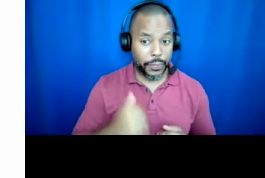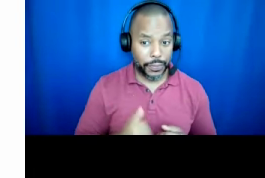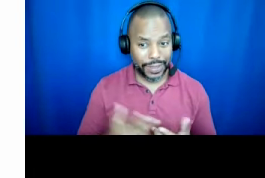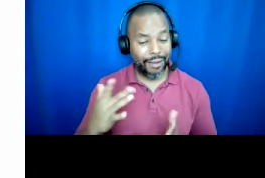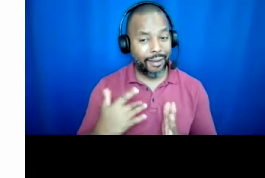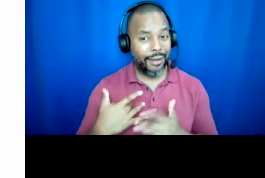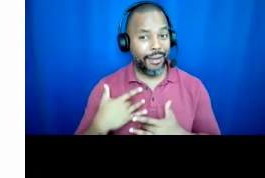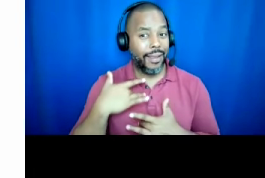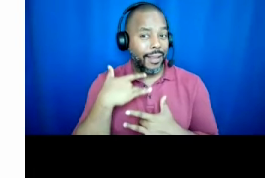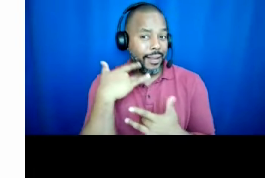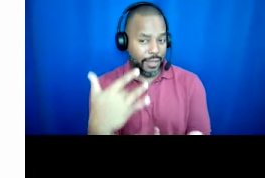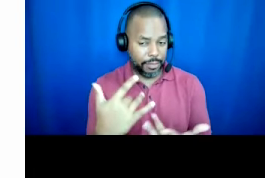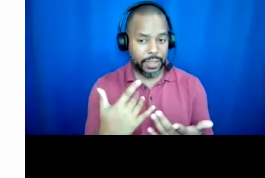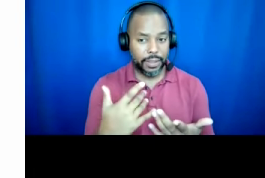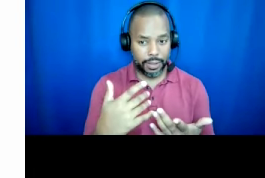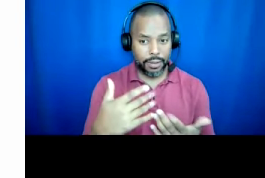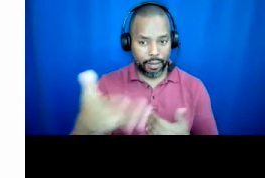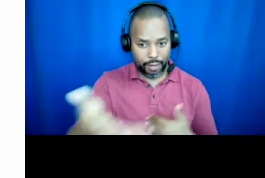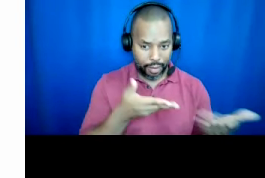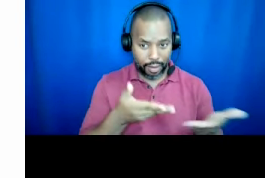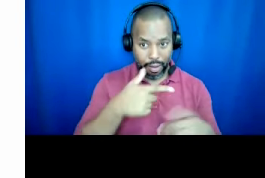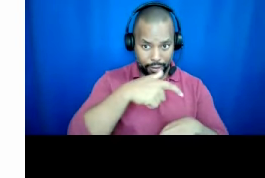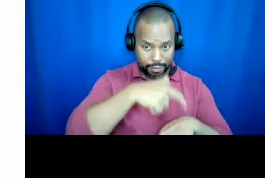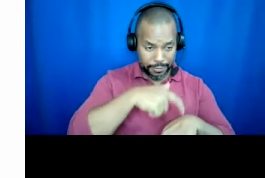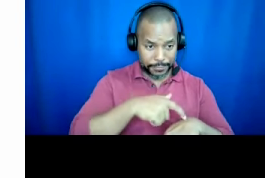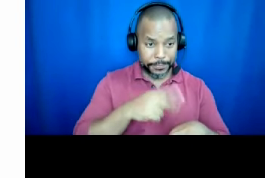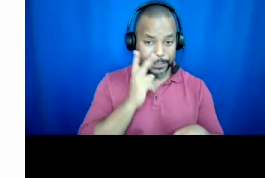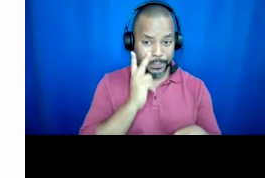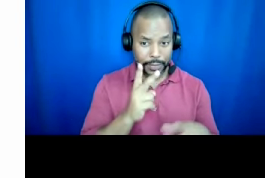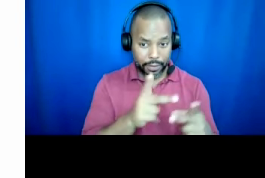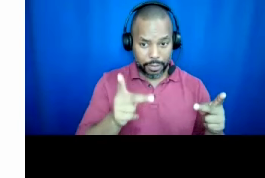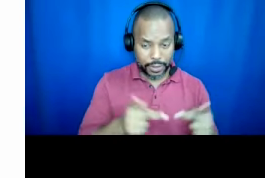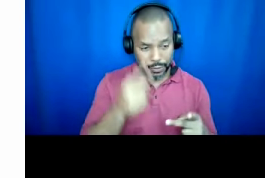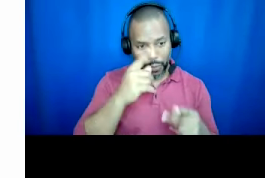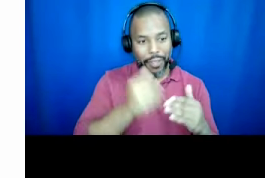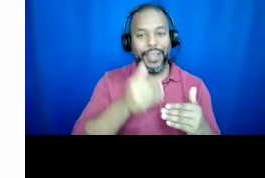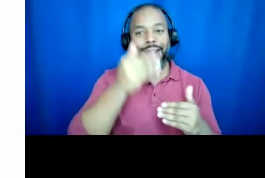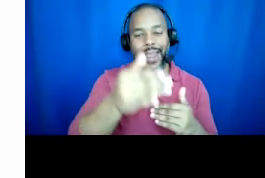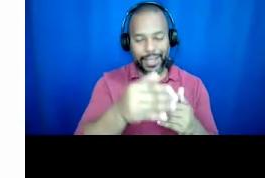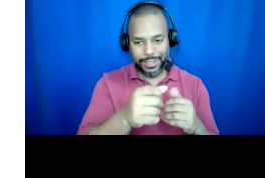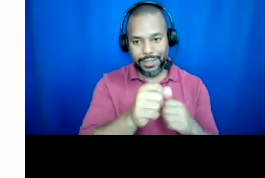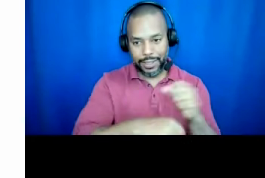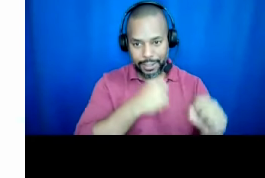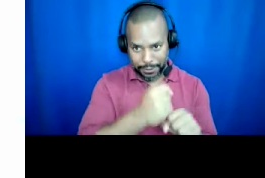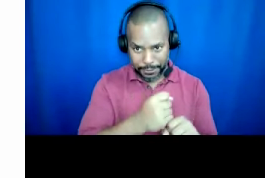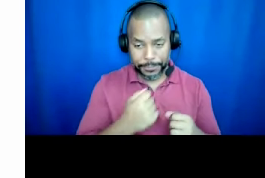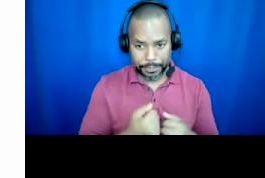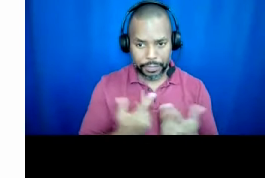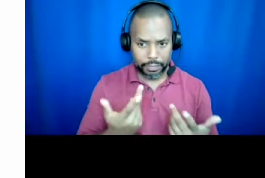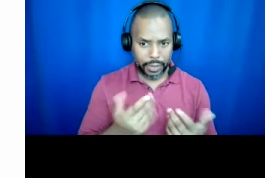time is if you're going to see those positions for the following year being advertised in December/January